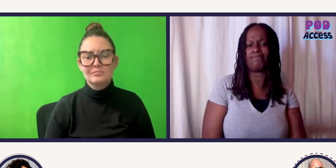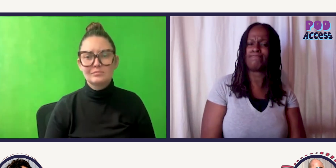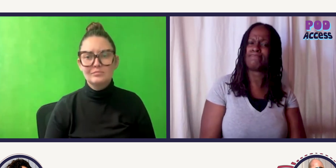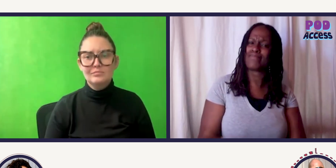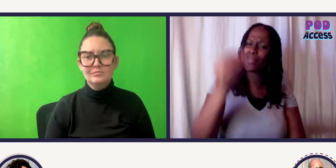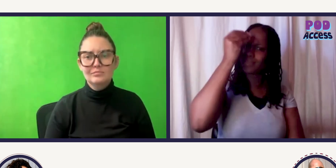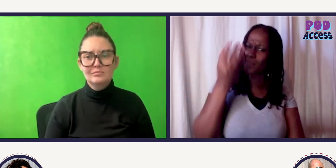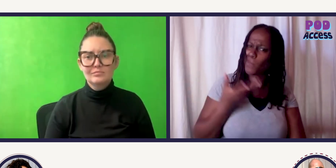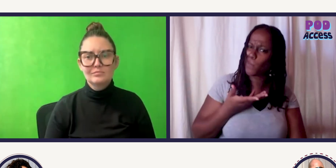Let us know!